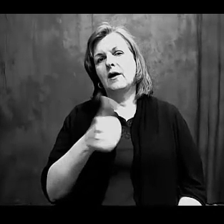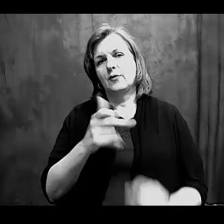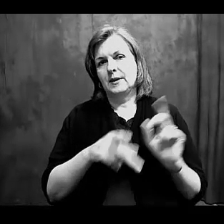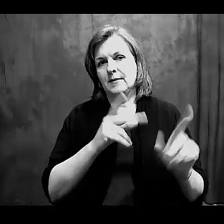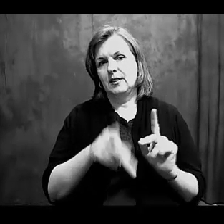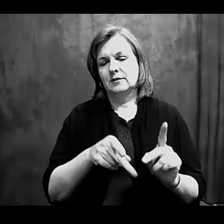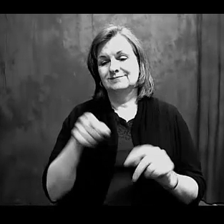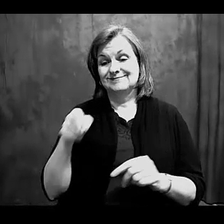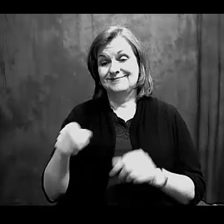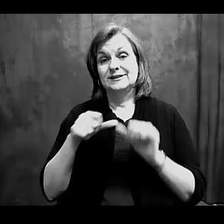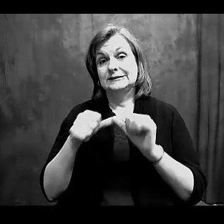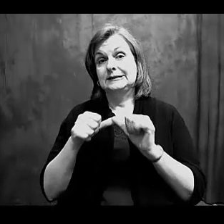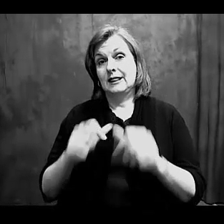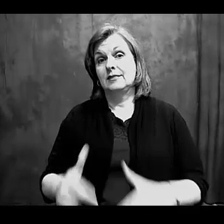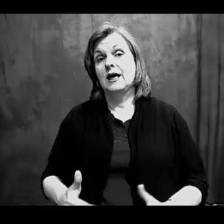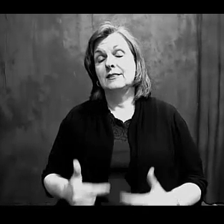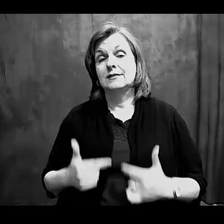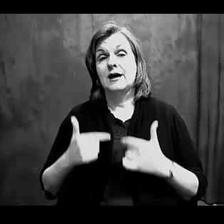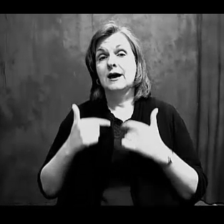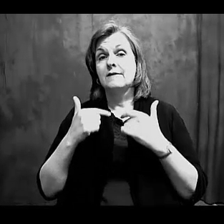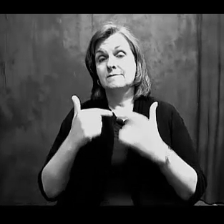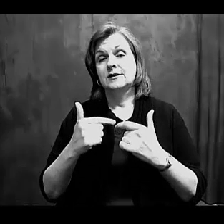he is still alive